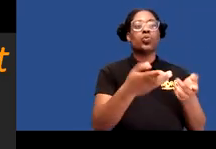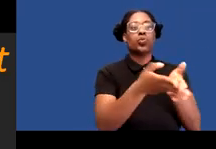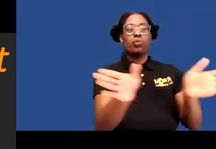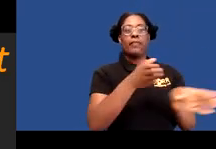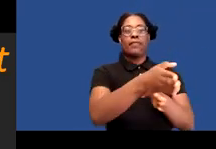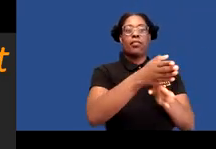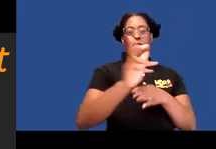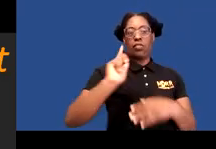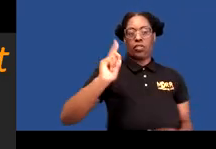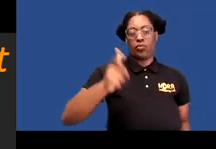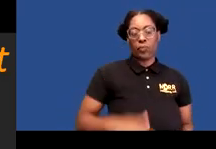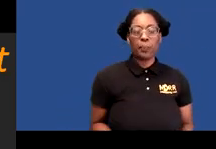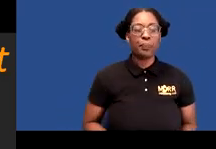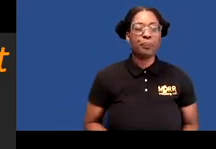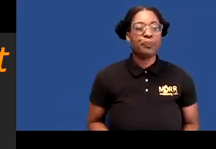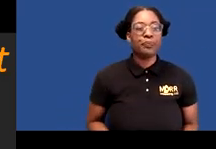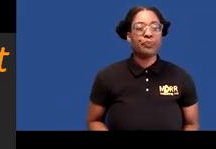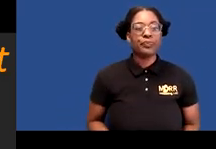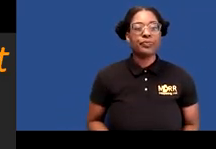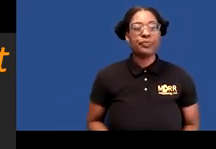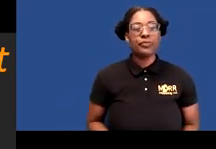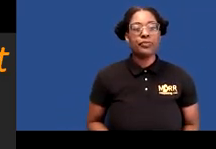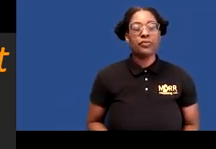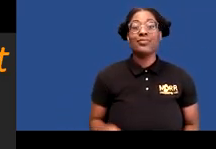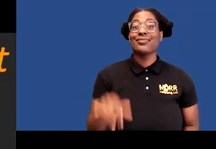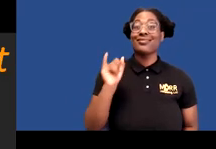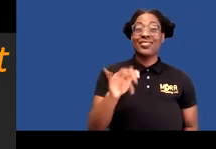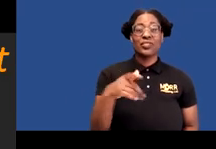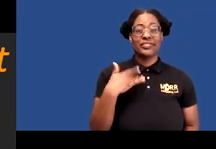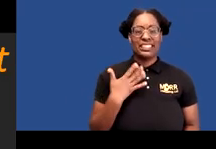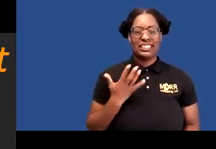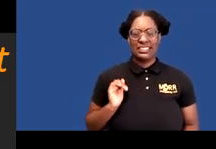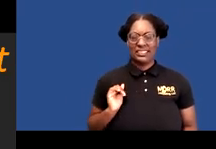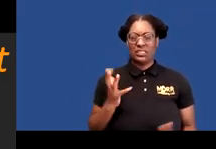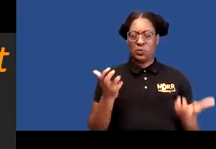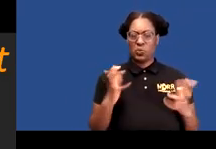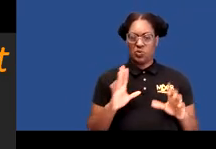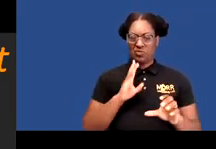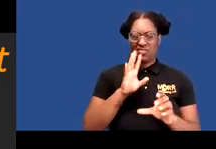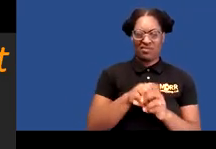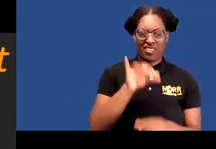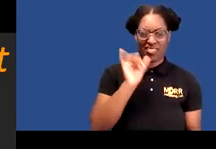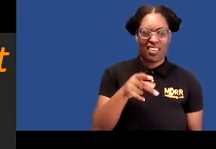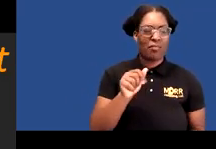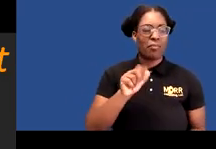There's an alternative way of engaging here if you don't want to participate in the Padlets and that is through the chat.